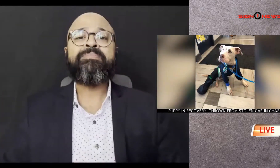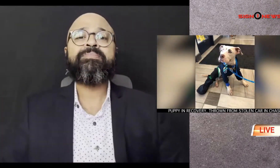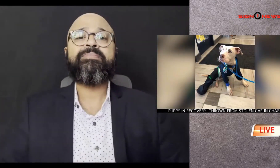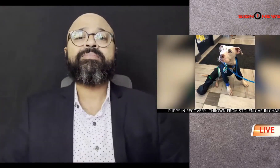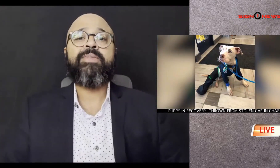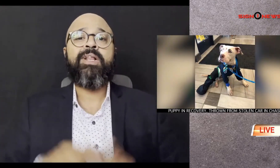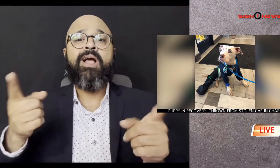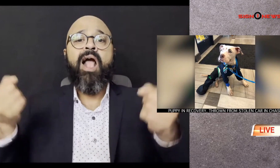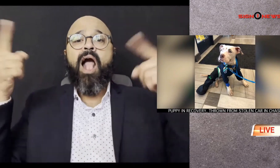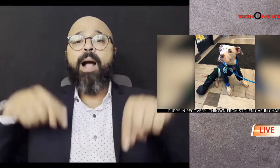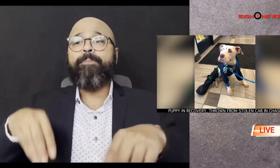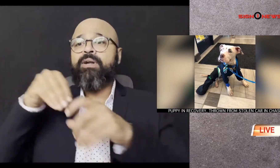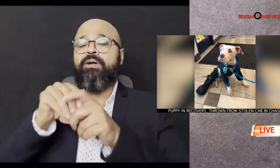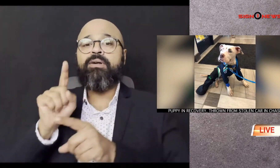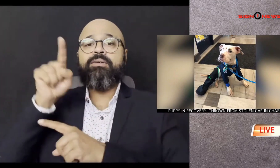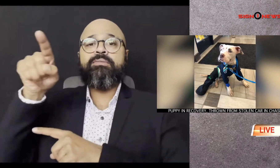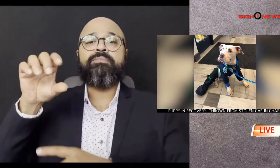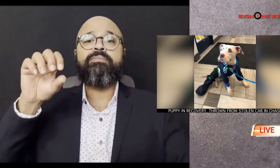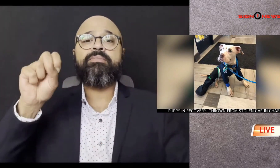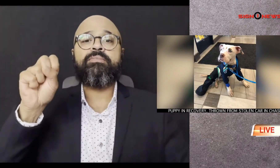This happened in Saint Paul, Minnesota on Monday.